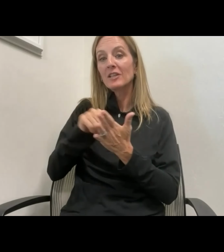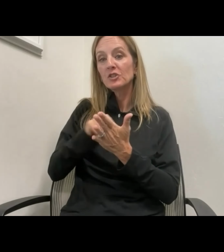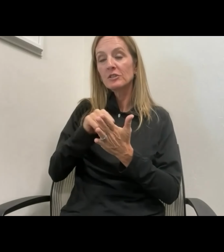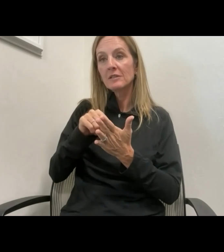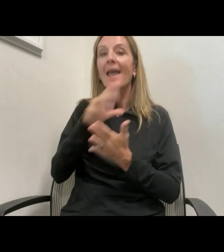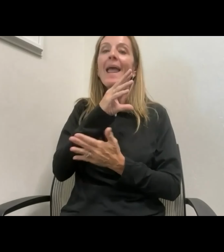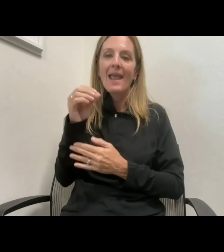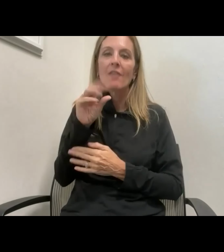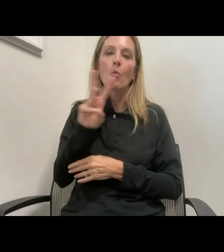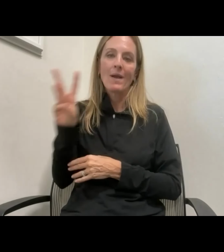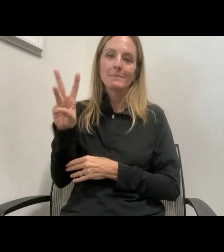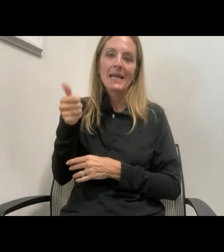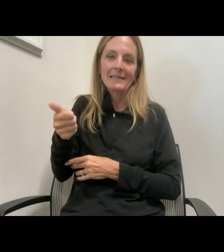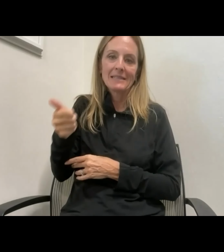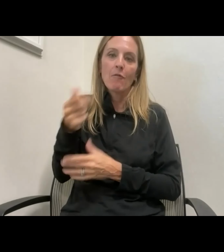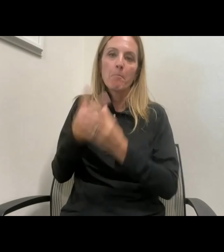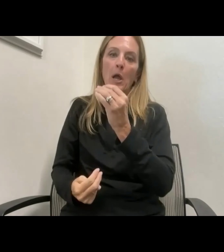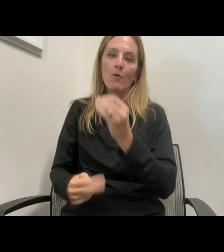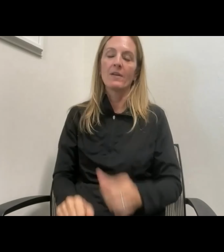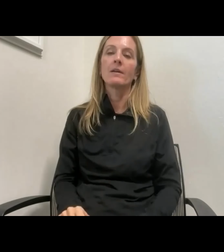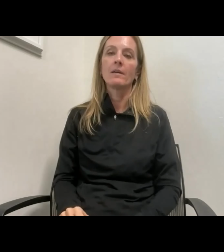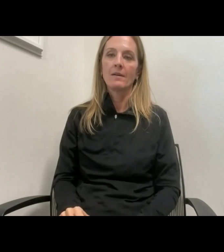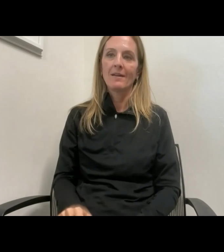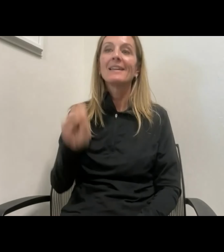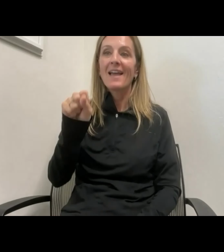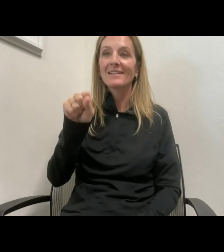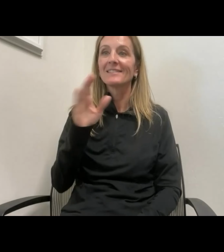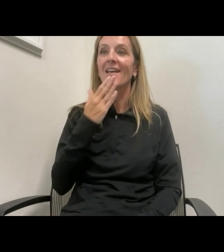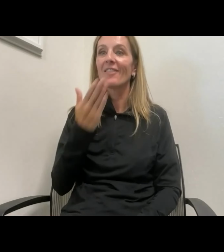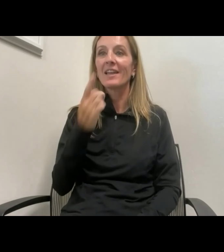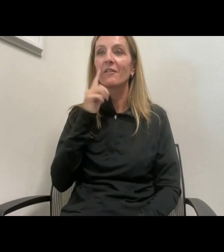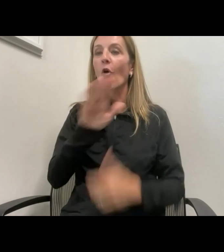Yeah you're welcome Rasika and thank you for all your input, lots of wisdom there.